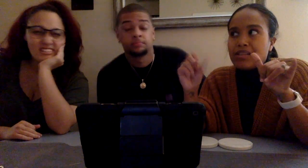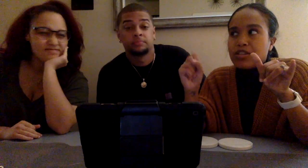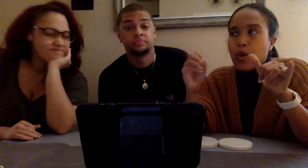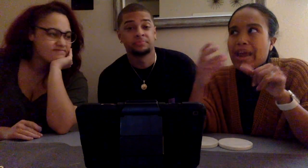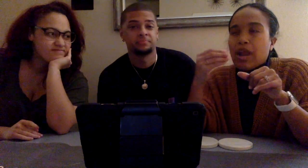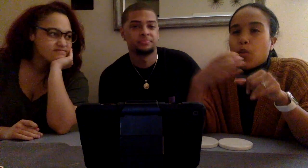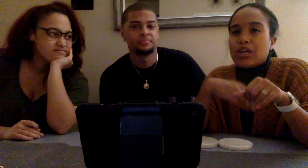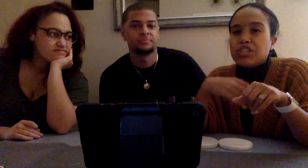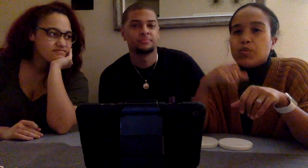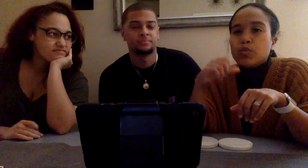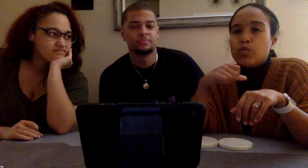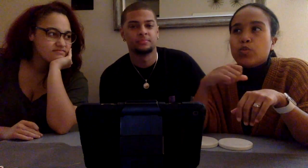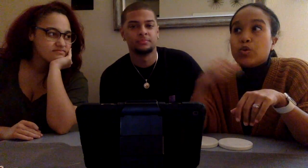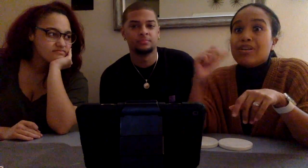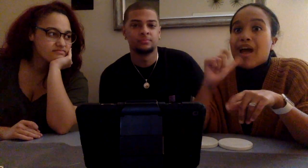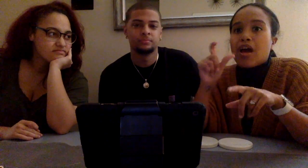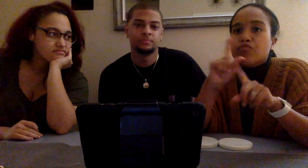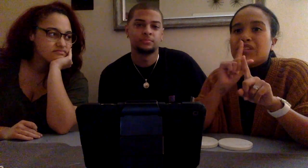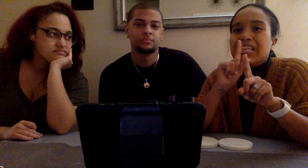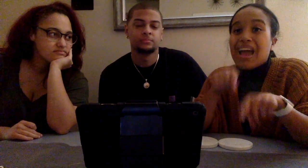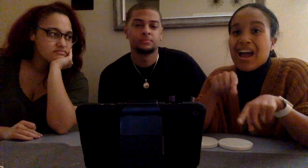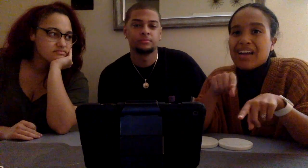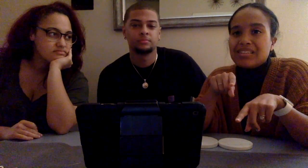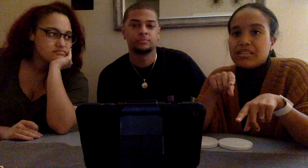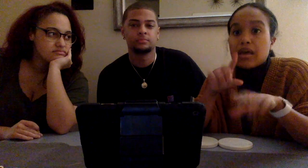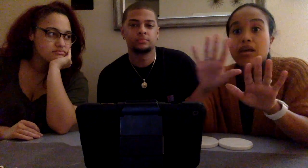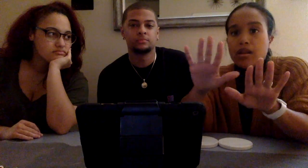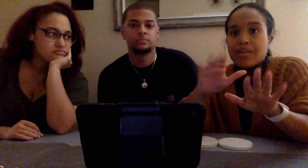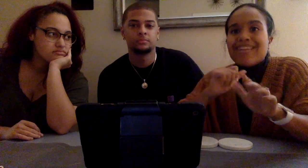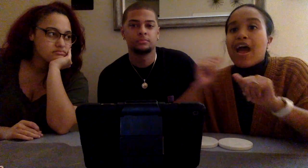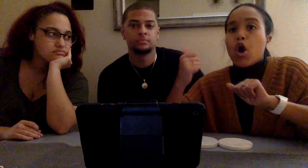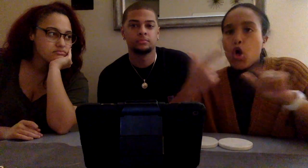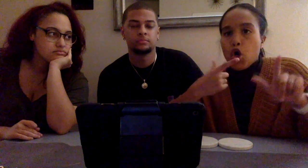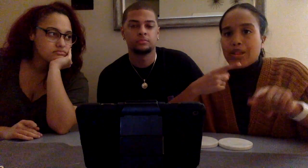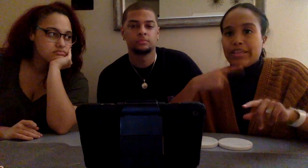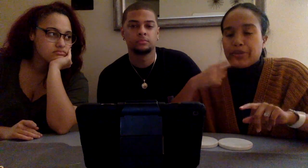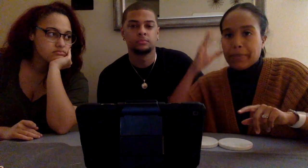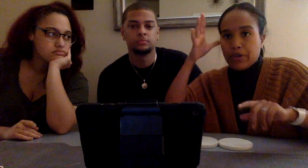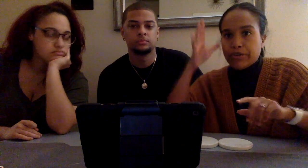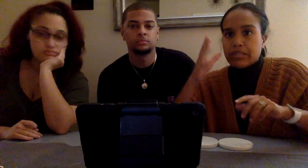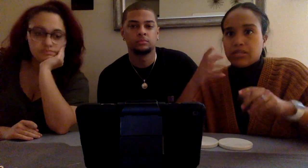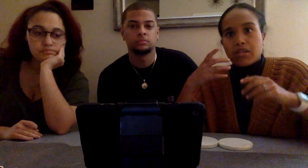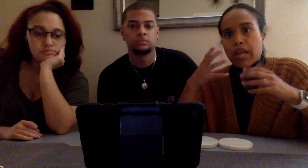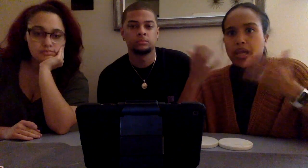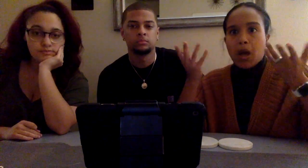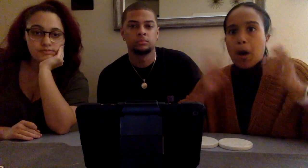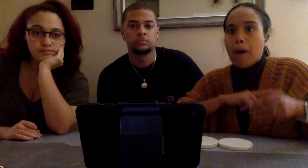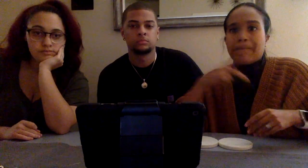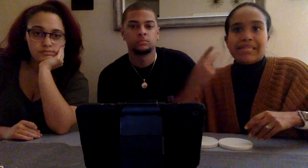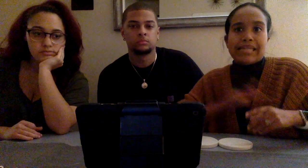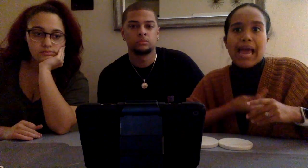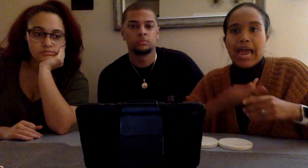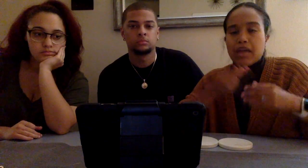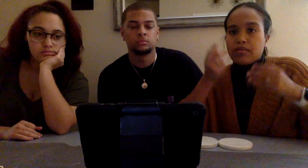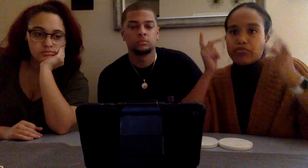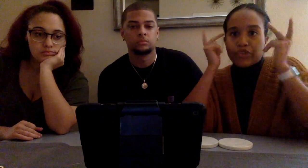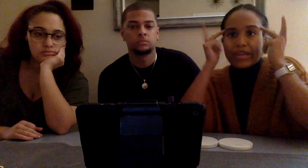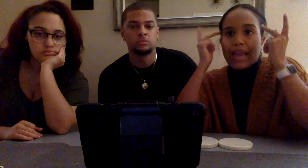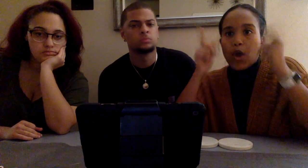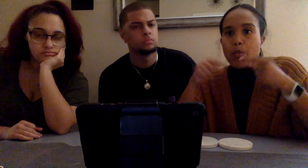So I wish that we do not react like that, I am not implying that all hearing parents get upset nor freak out